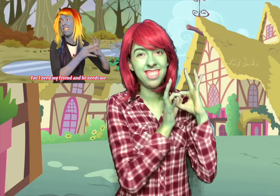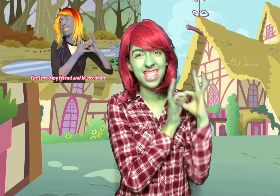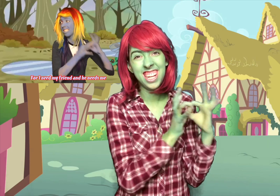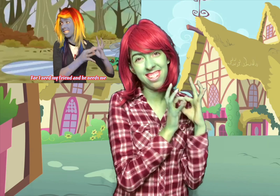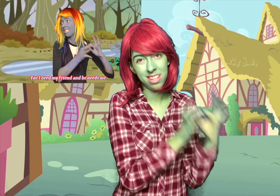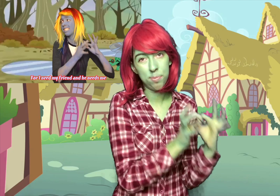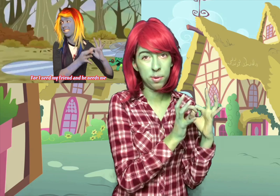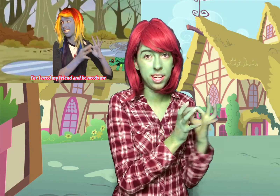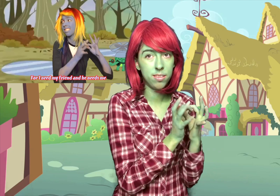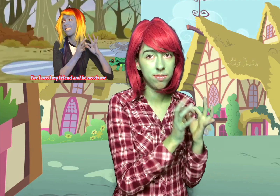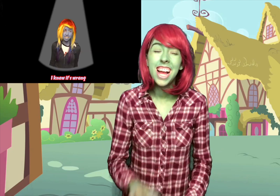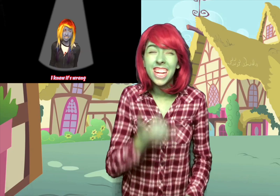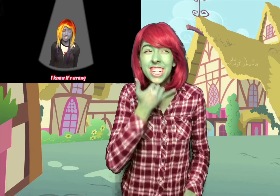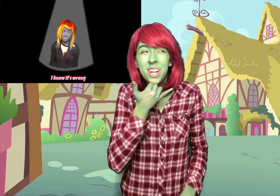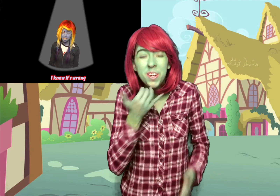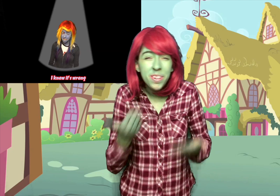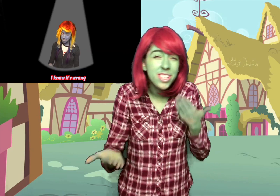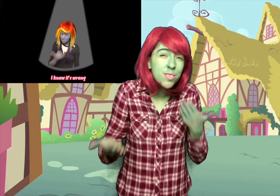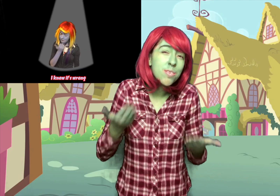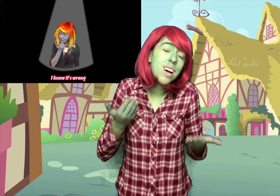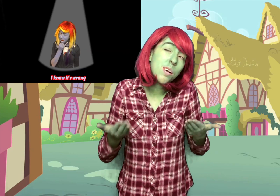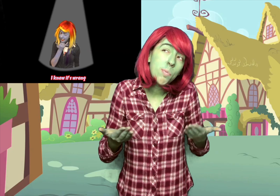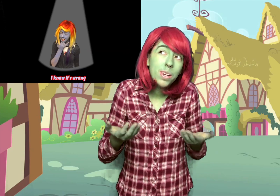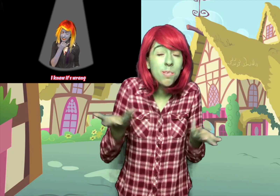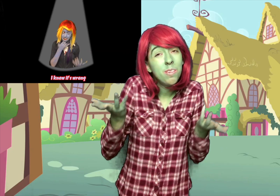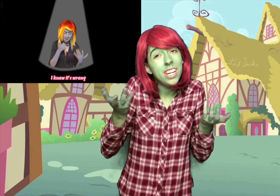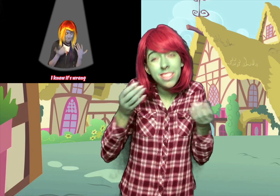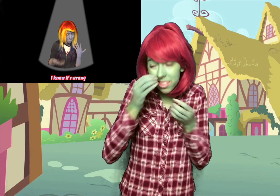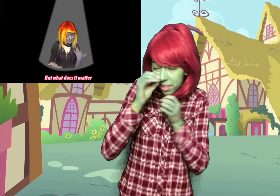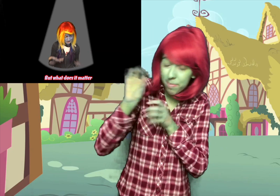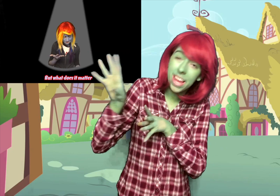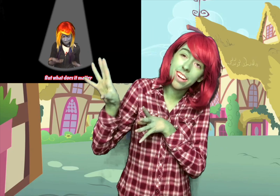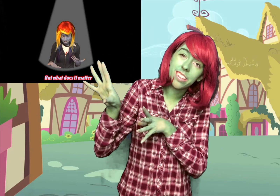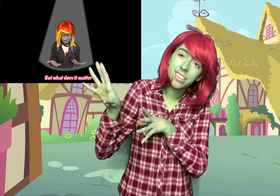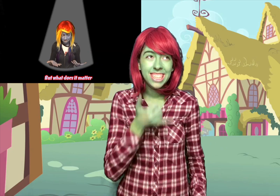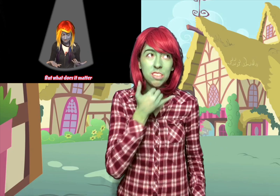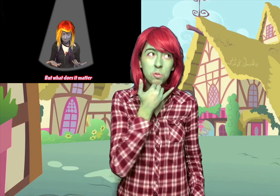you can't separate them "i know it's wrong but what does it matter"